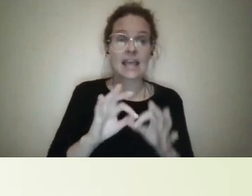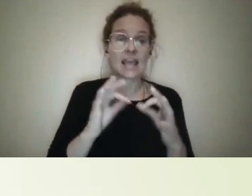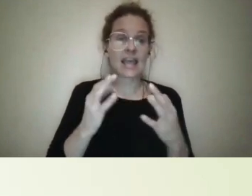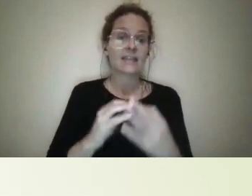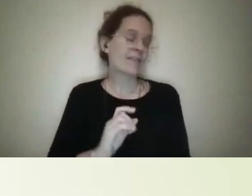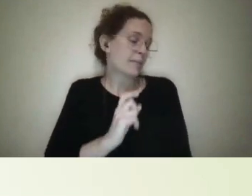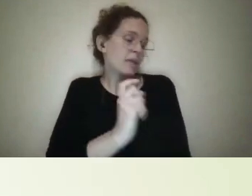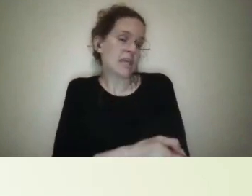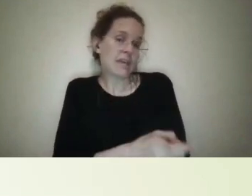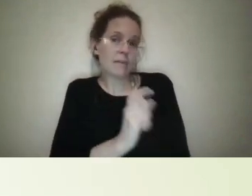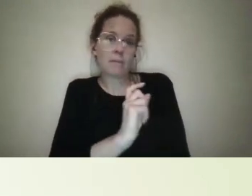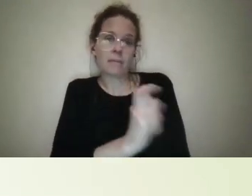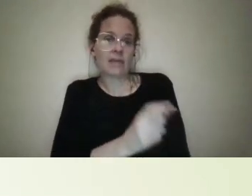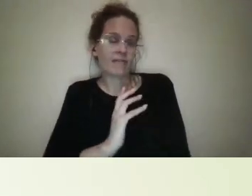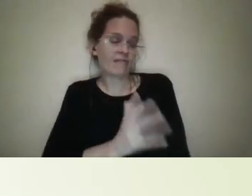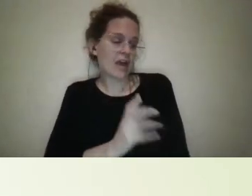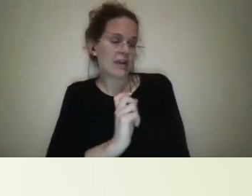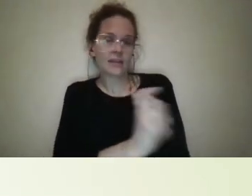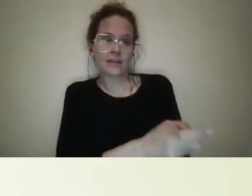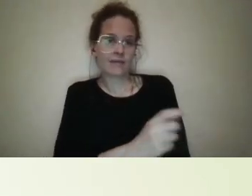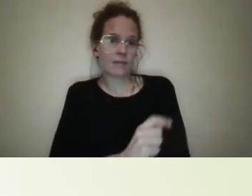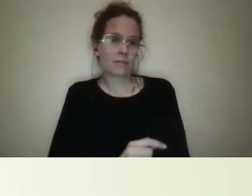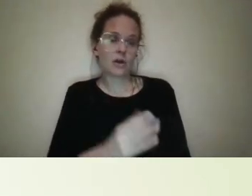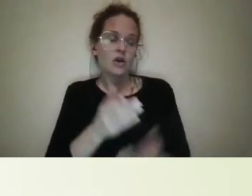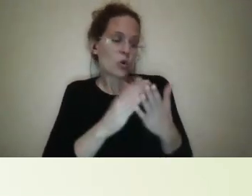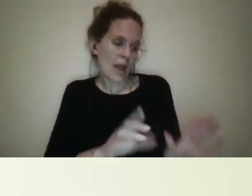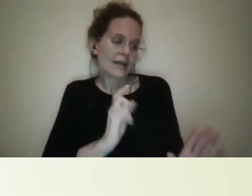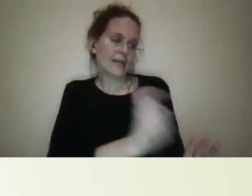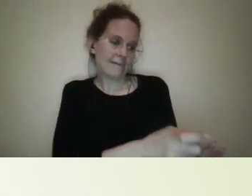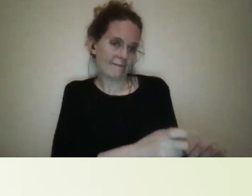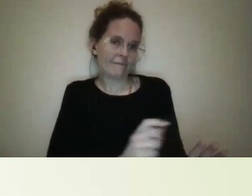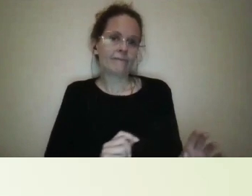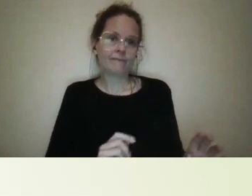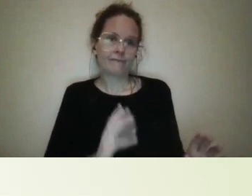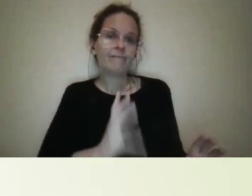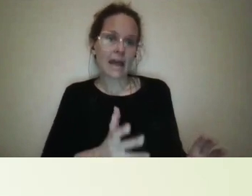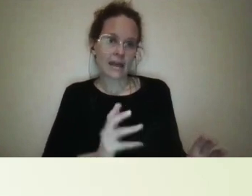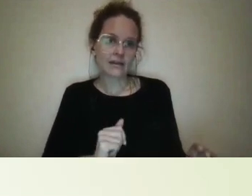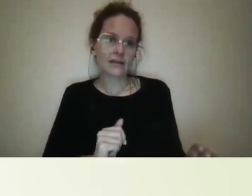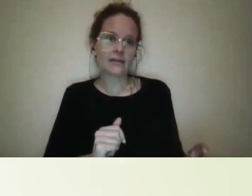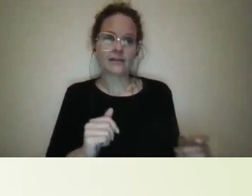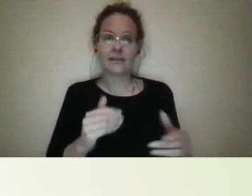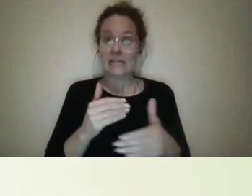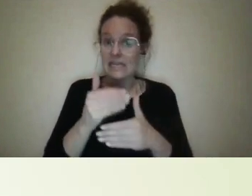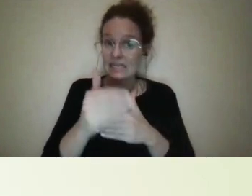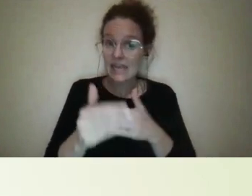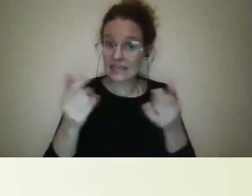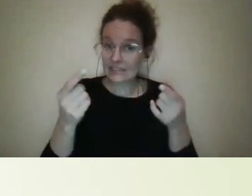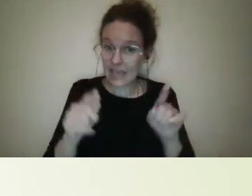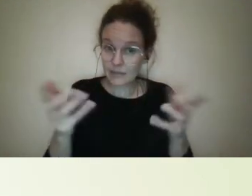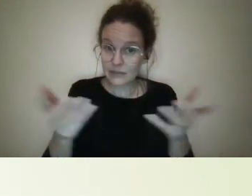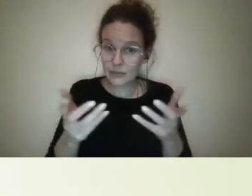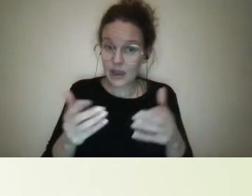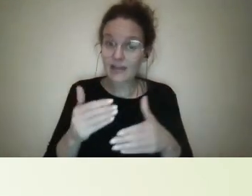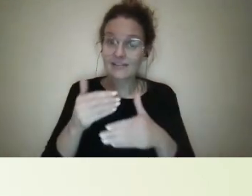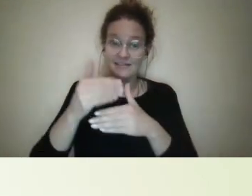candy cane or the M&Ms just to be quiet. So what happens next? Next time in that checkout lane,